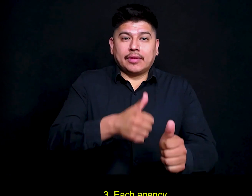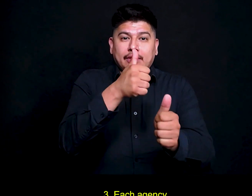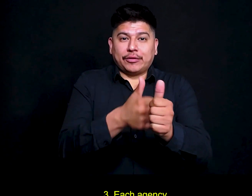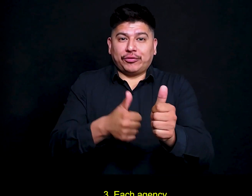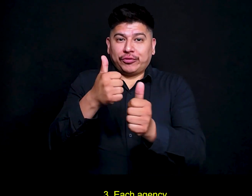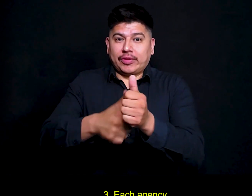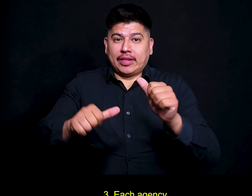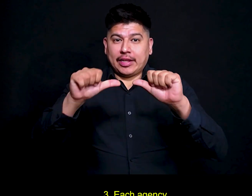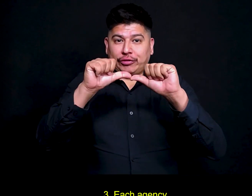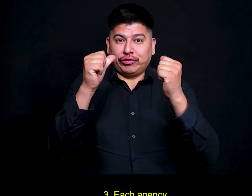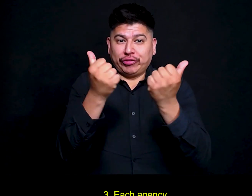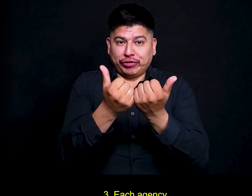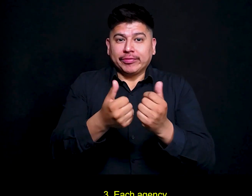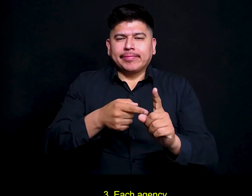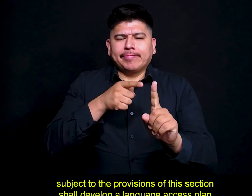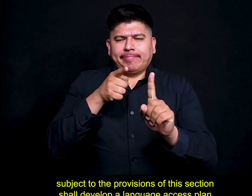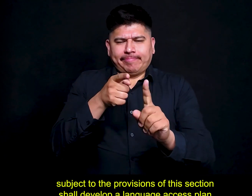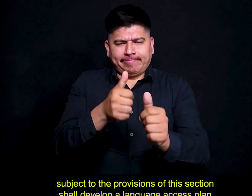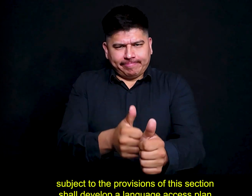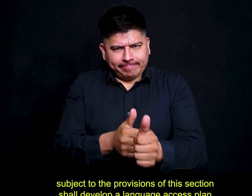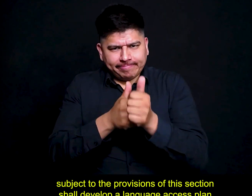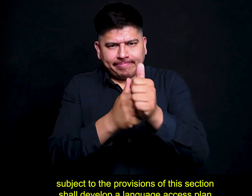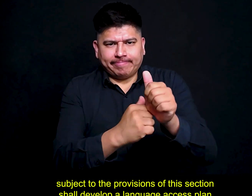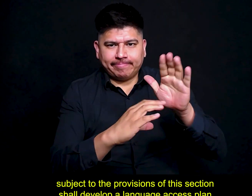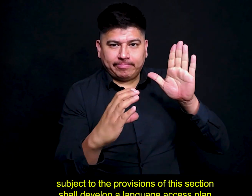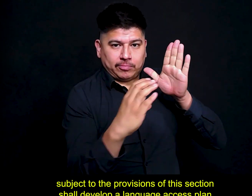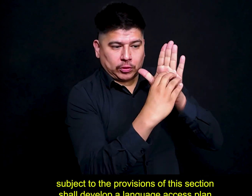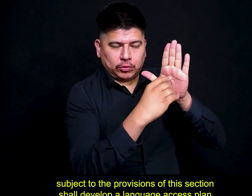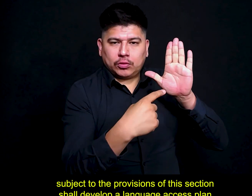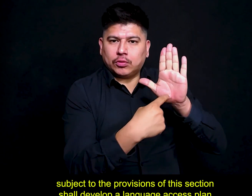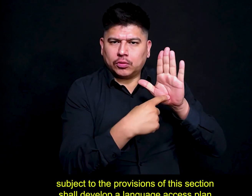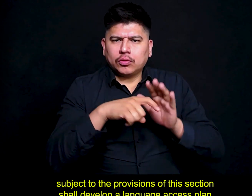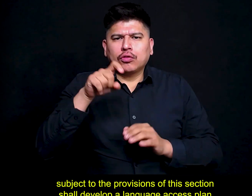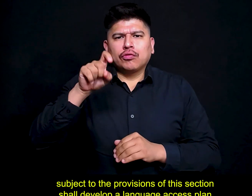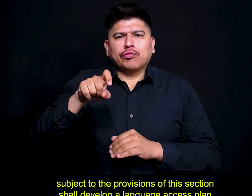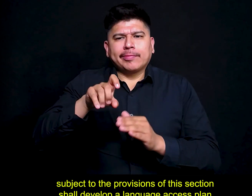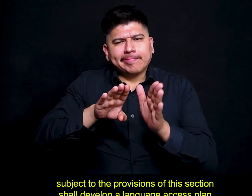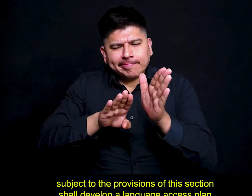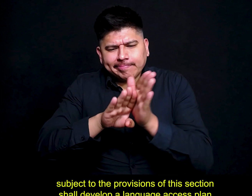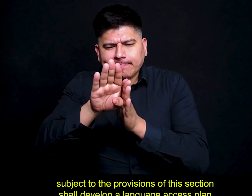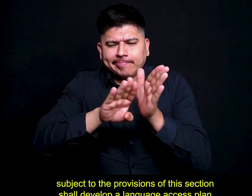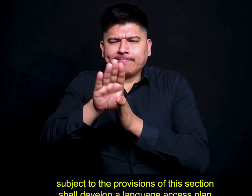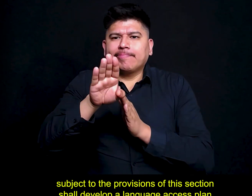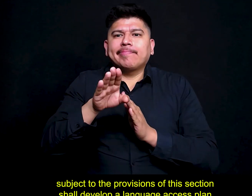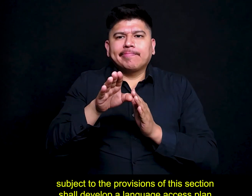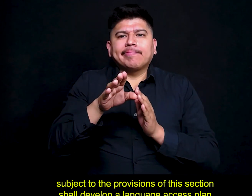3. Each agency subject to the provisions of this section shall develop a language access plan